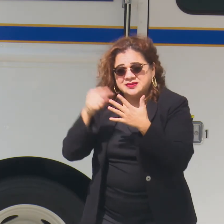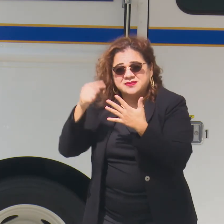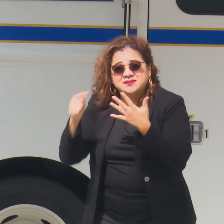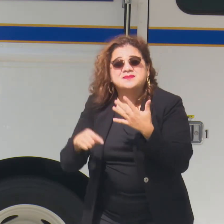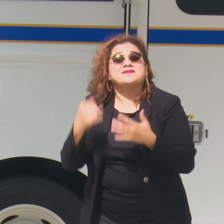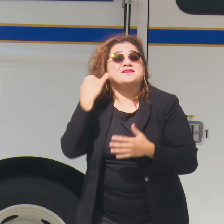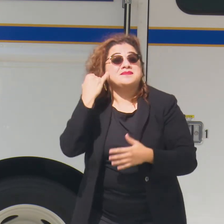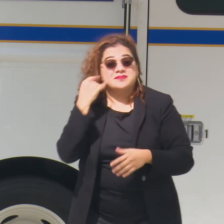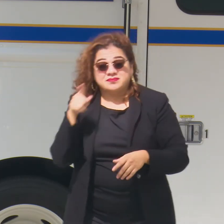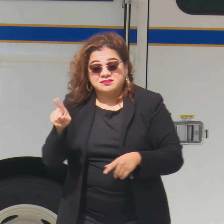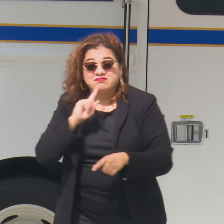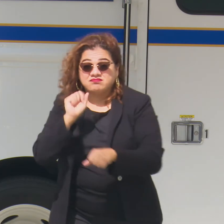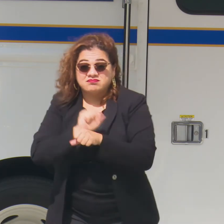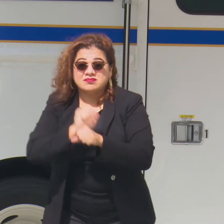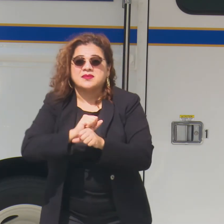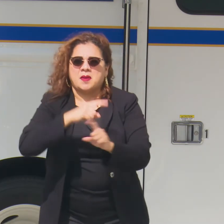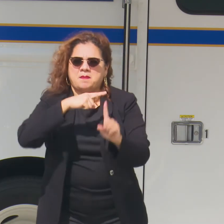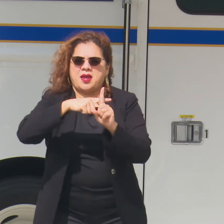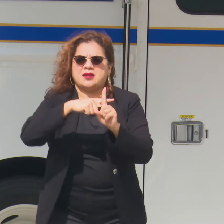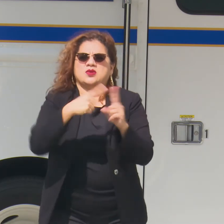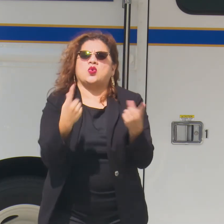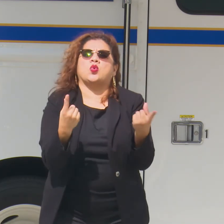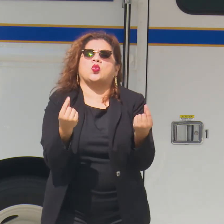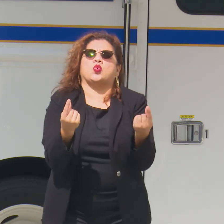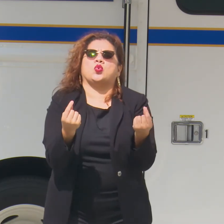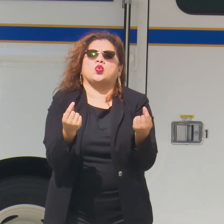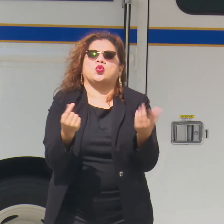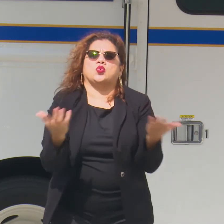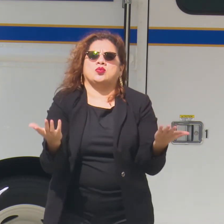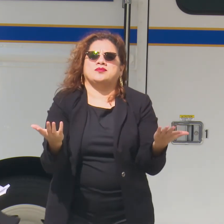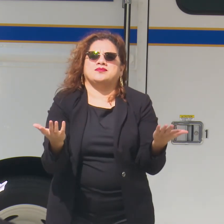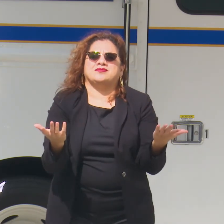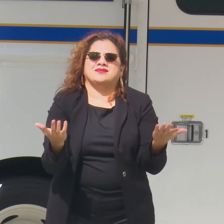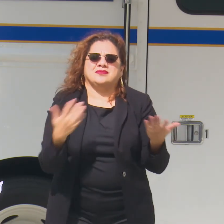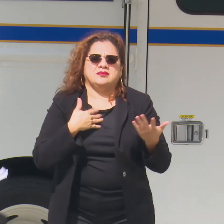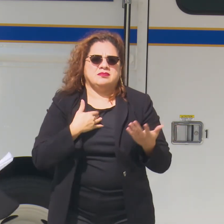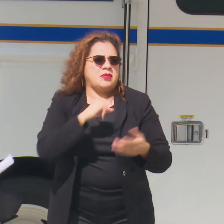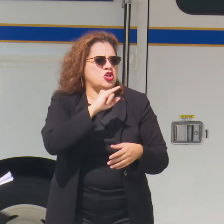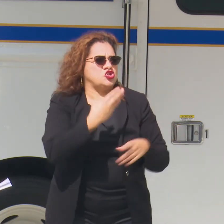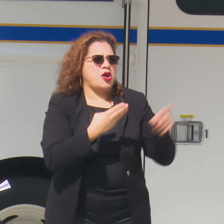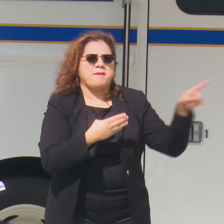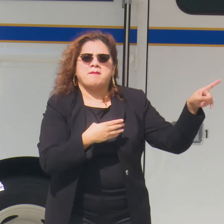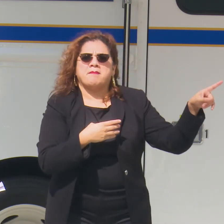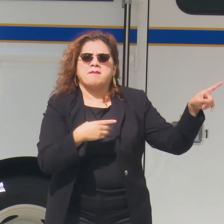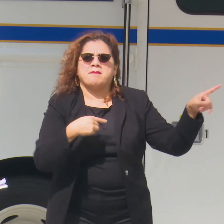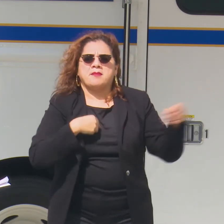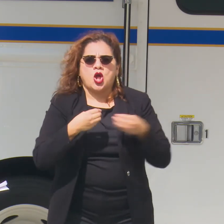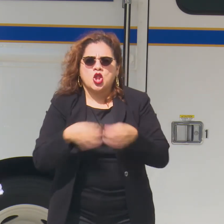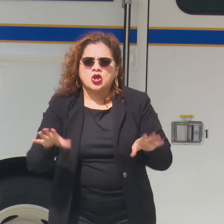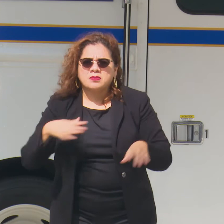positive. Then they're going to be afraid about what, will I lose my job? We've seen people who have been, who have lost their